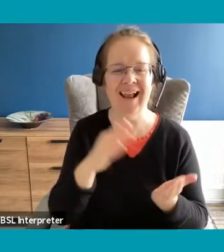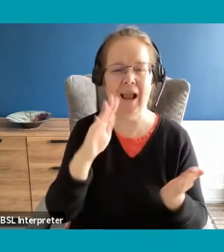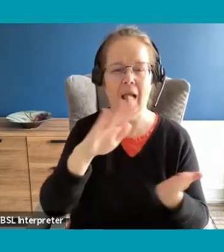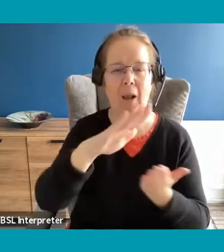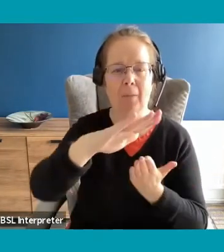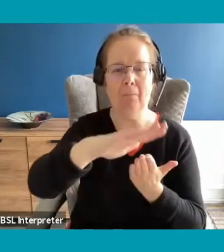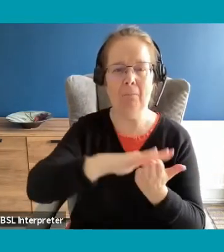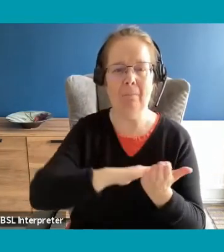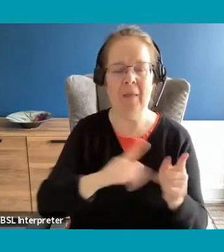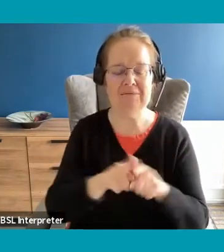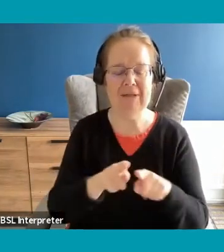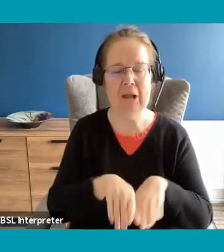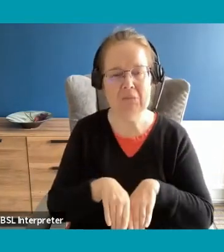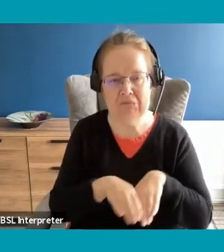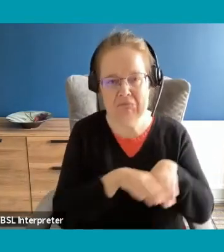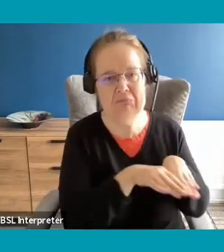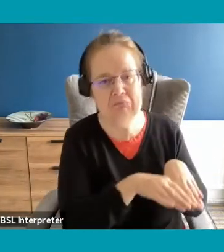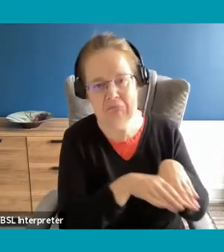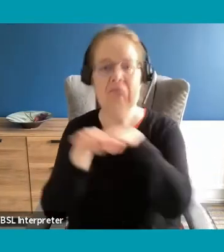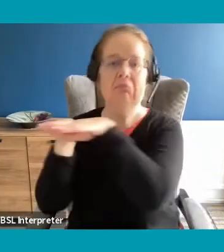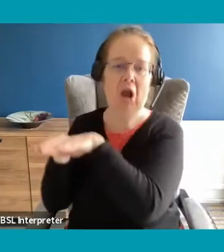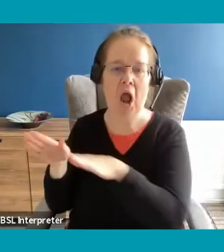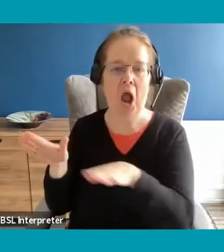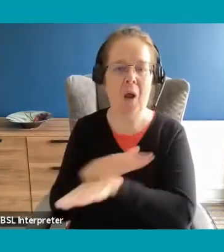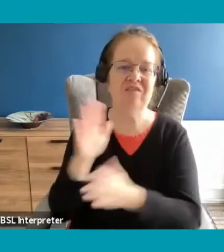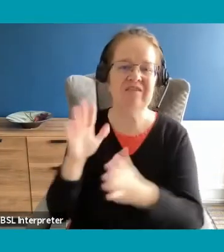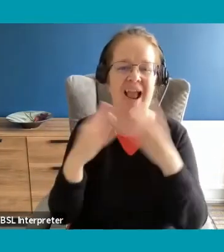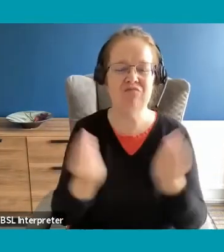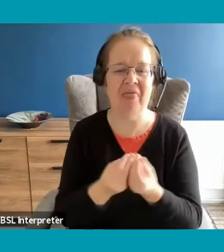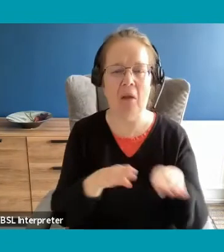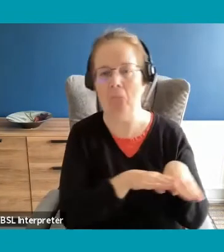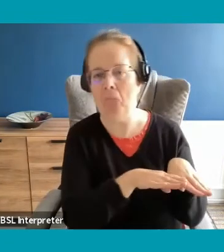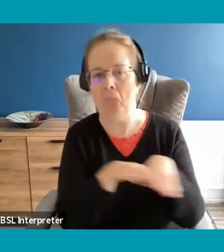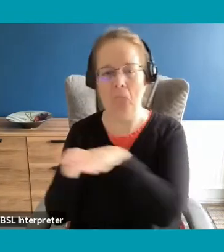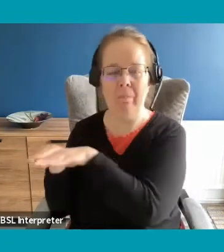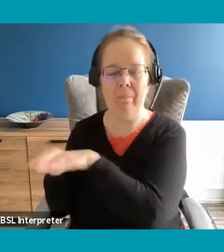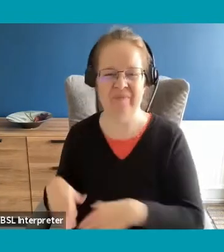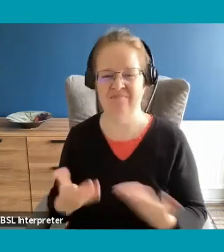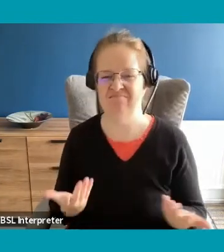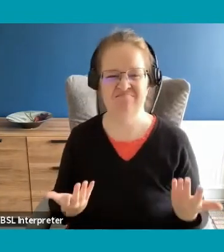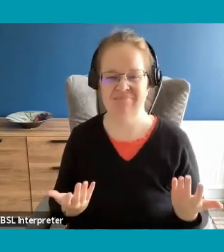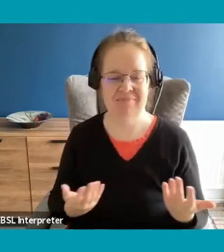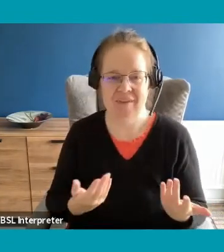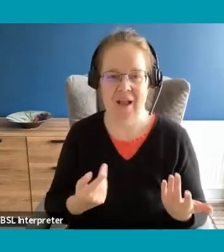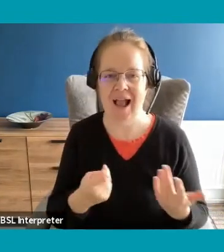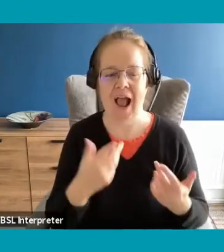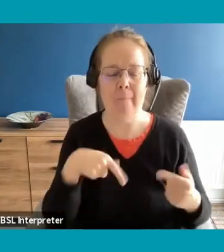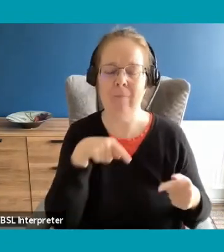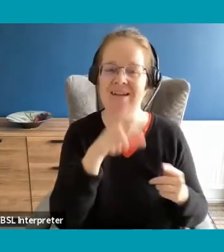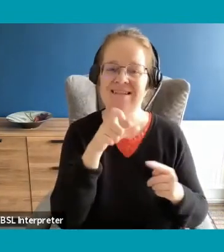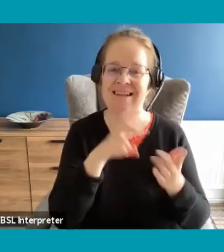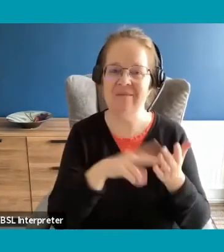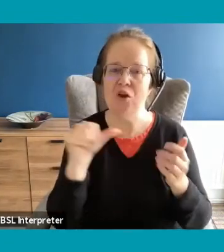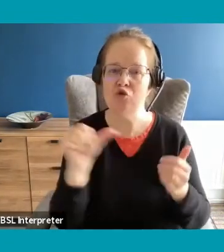so quite kind of threw it covers everything, but it's a constantly evolving document. It's something that you know